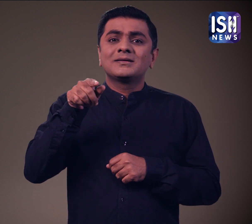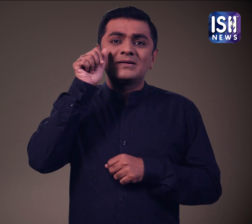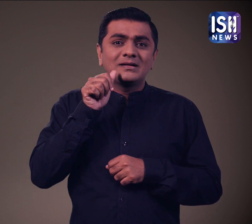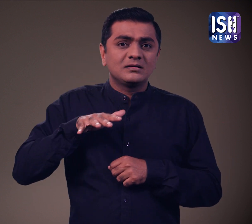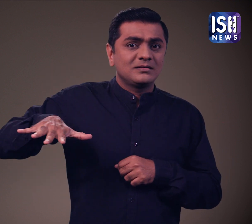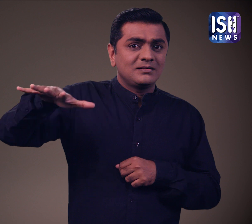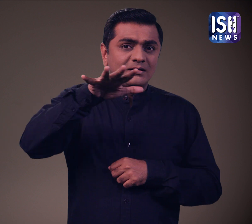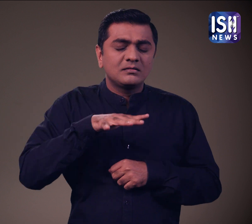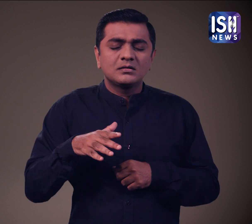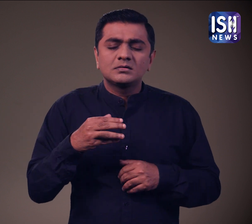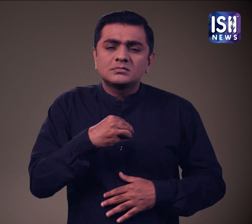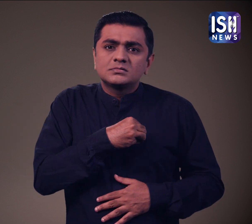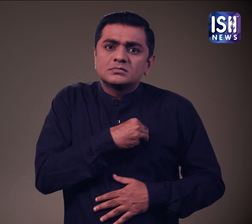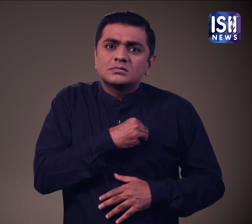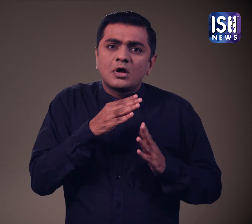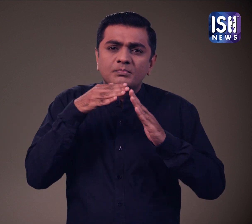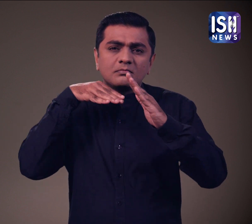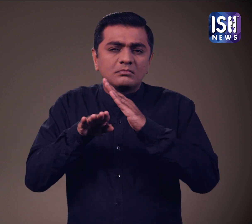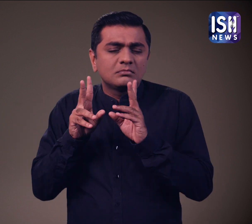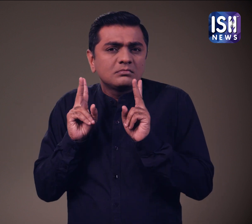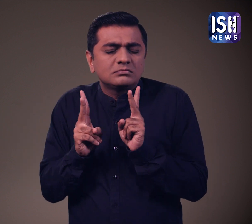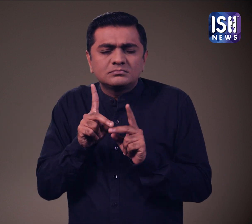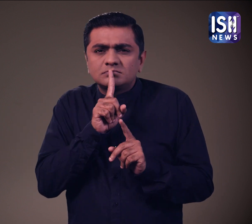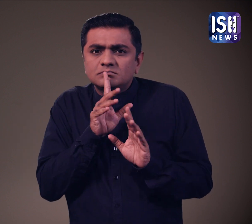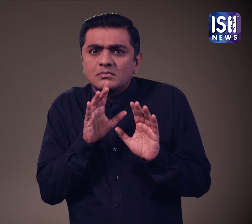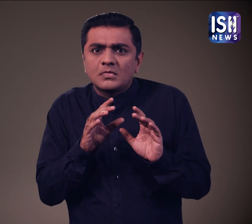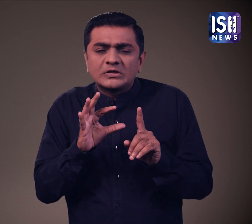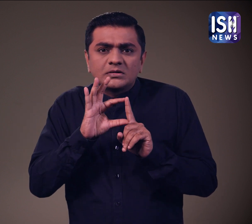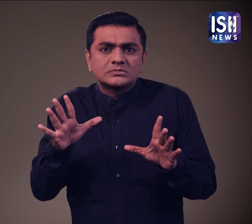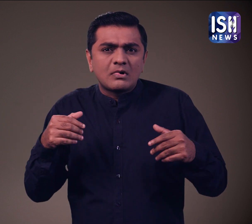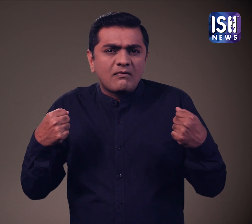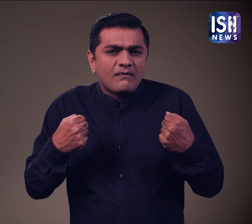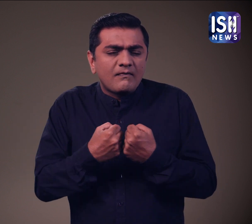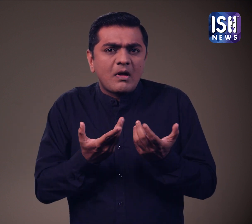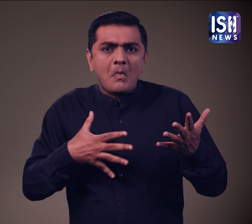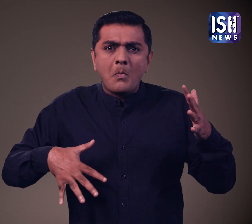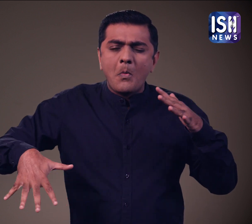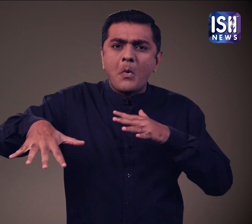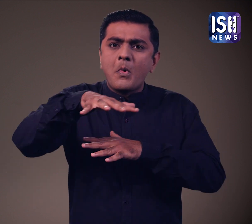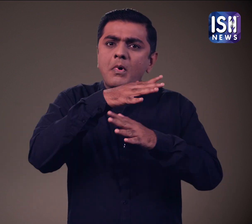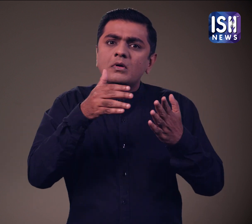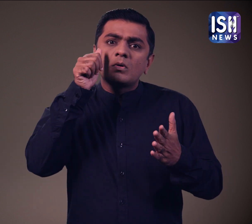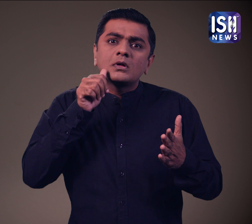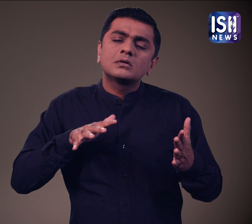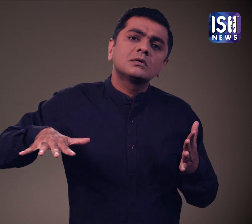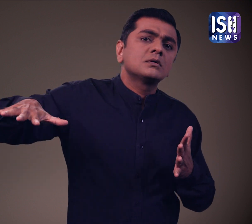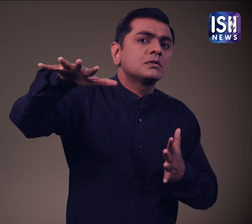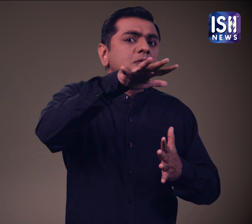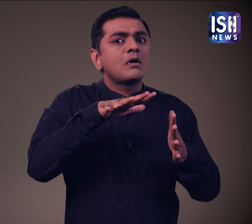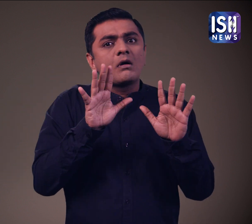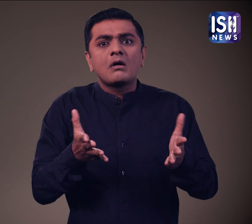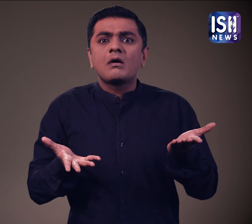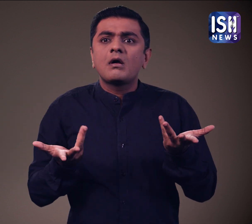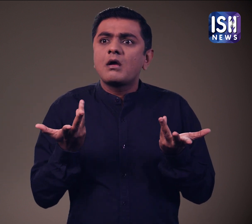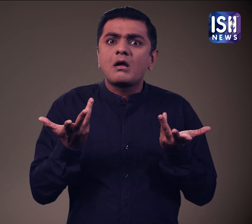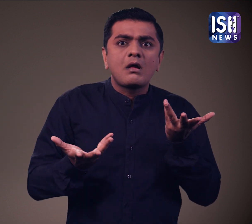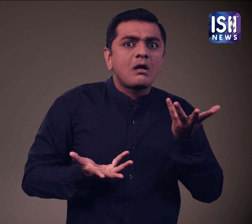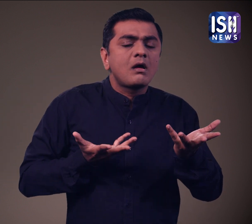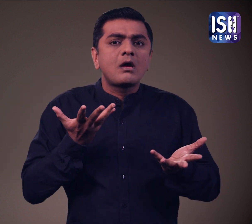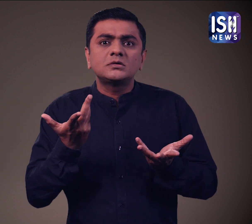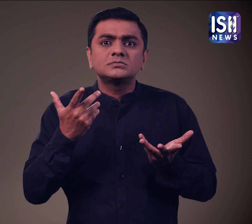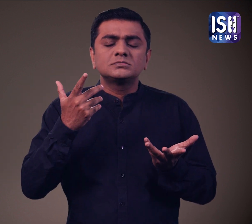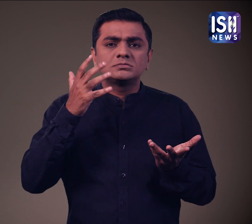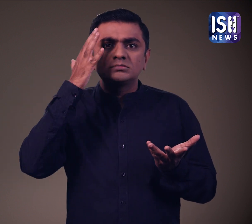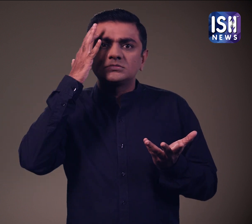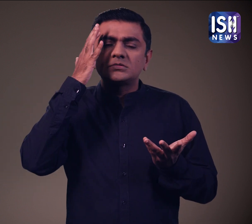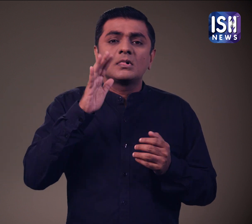The fighting has caused humanitarian crisis and Sudanese people are suffering as they are forced to remain in their homes,